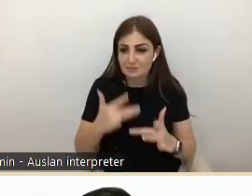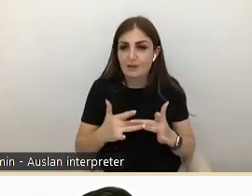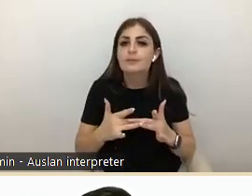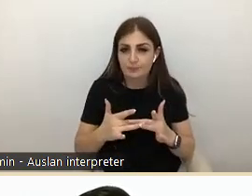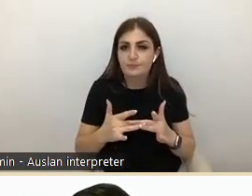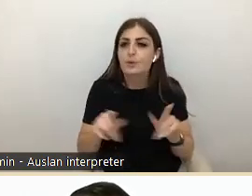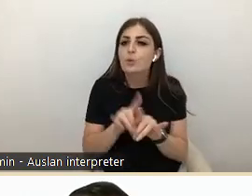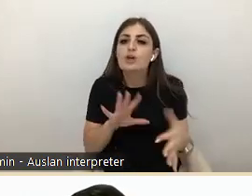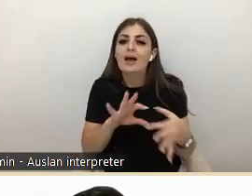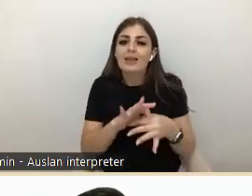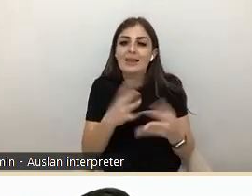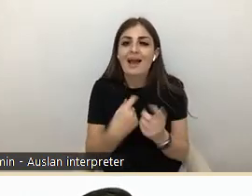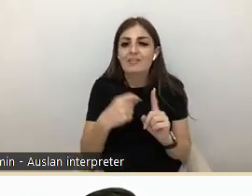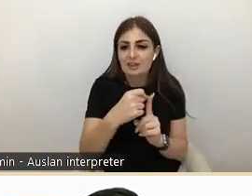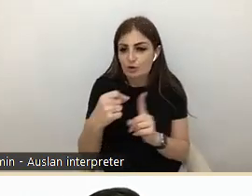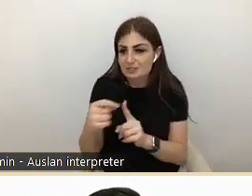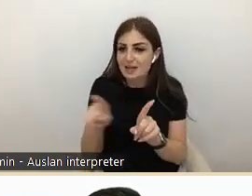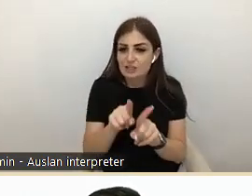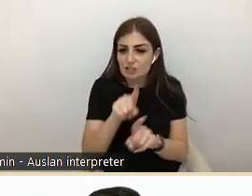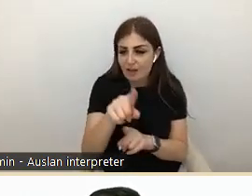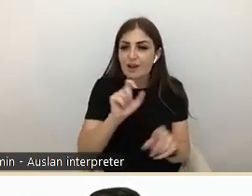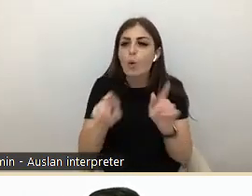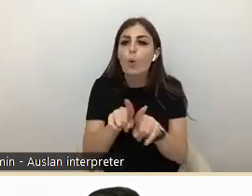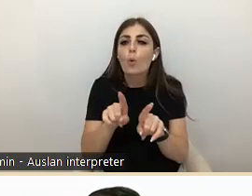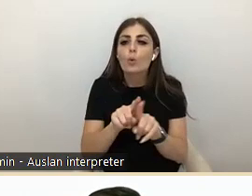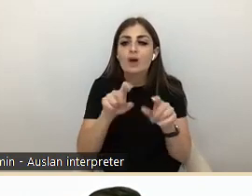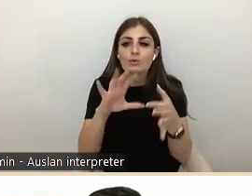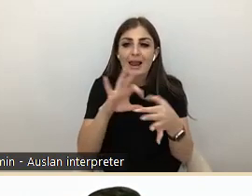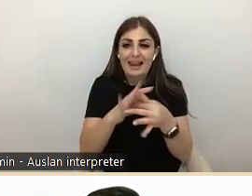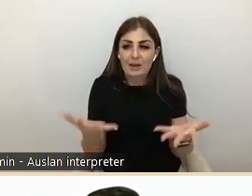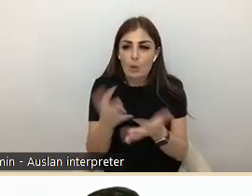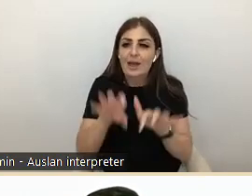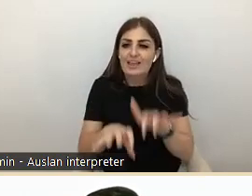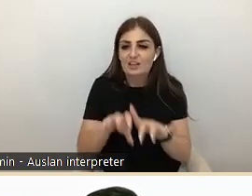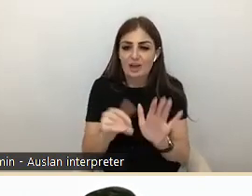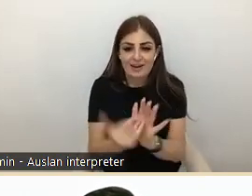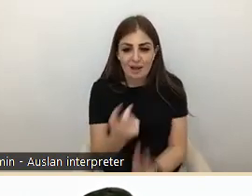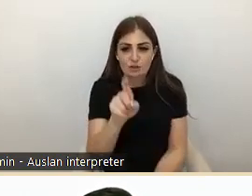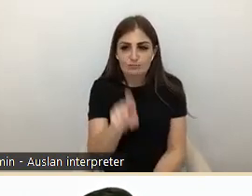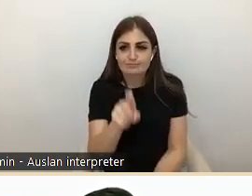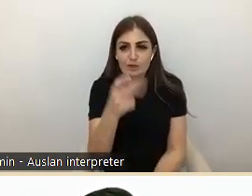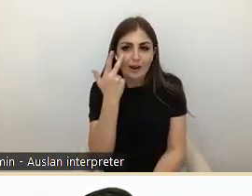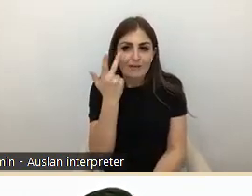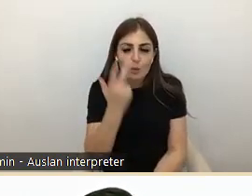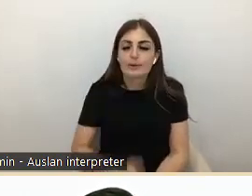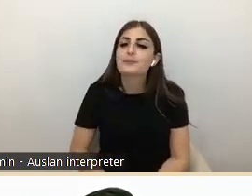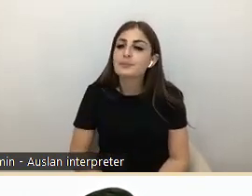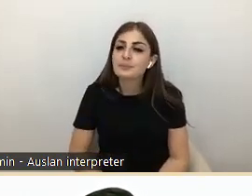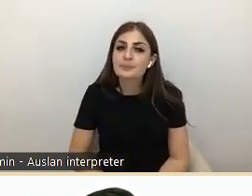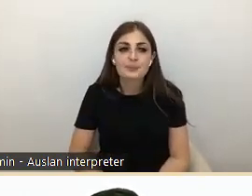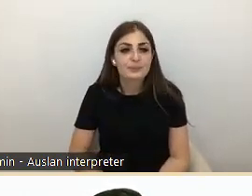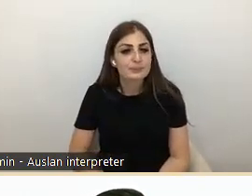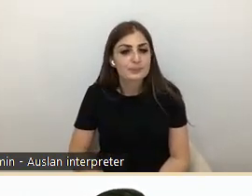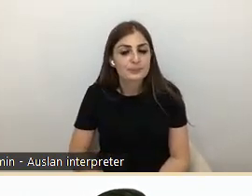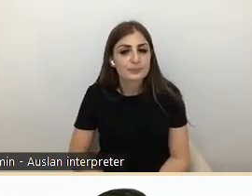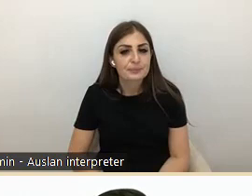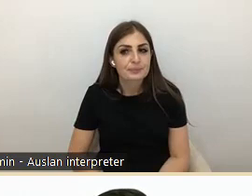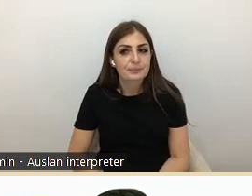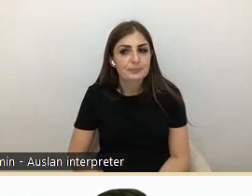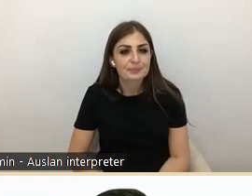There's a link in the presentation and that has been posted in the chat just now.